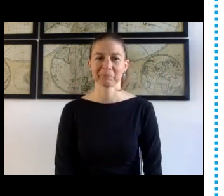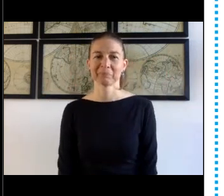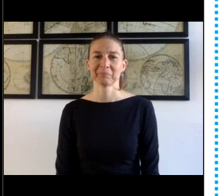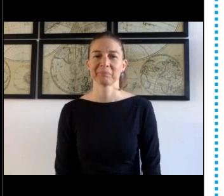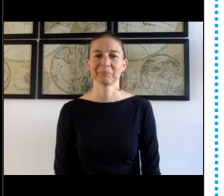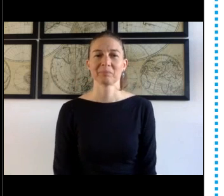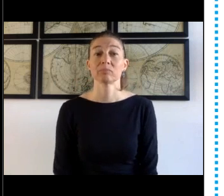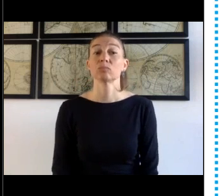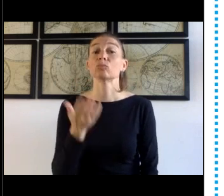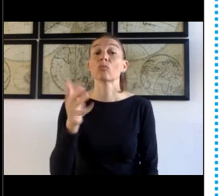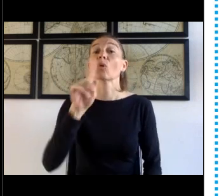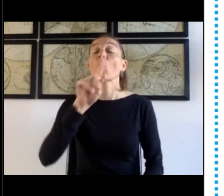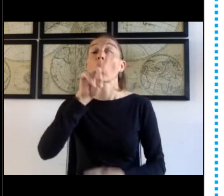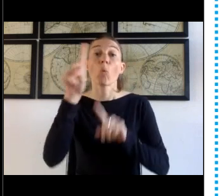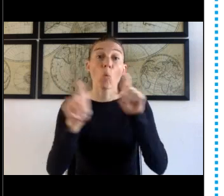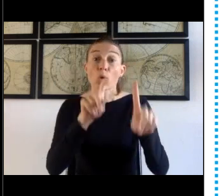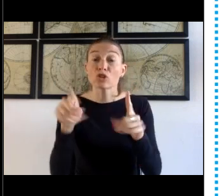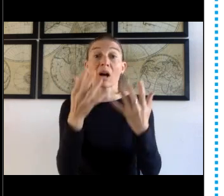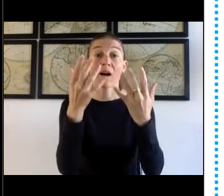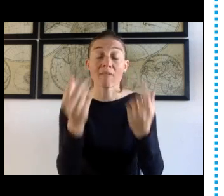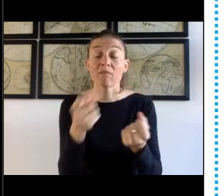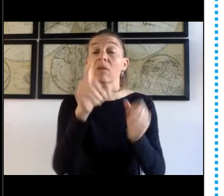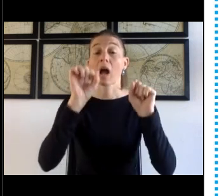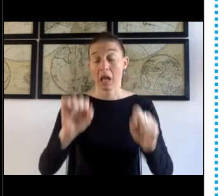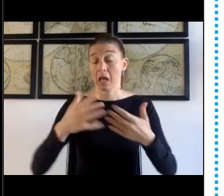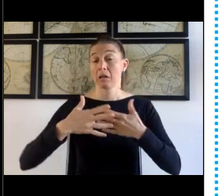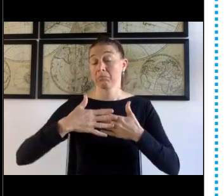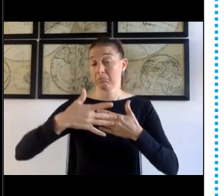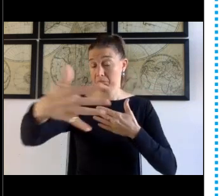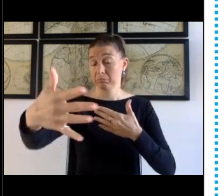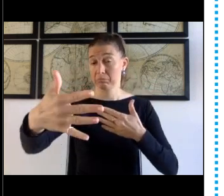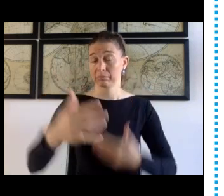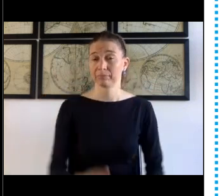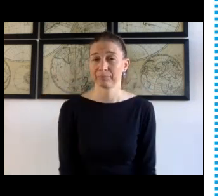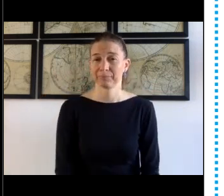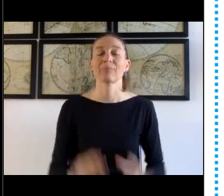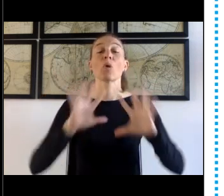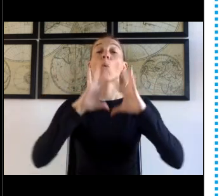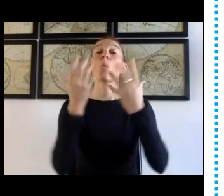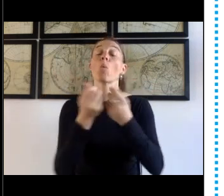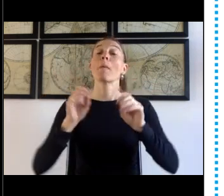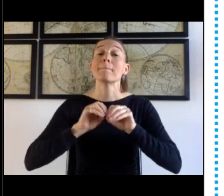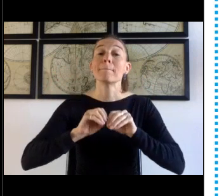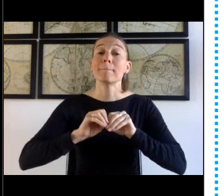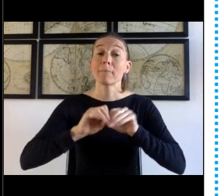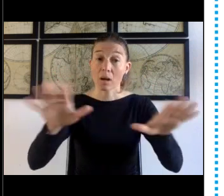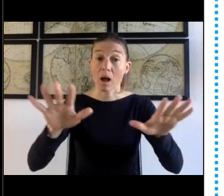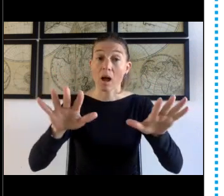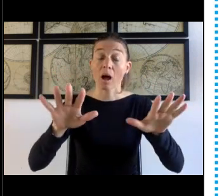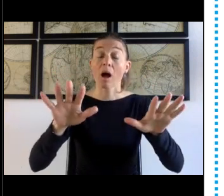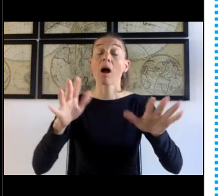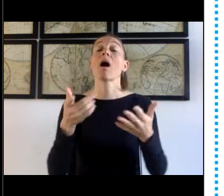The webinar will also be recorded and we'll share the video subtitled with our participants and through our website.